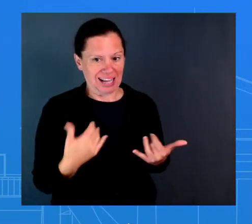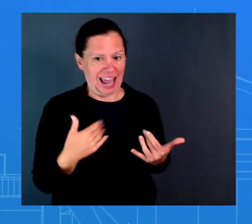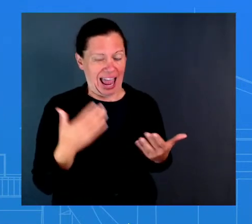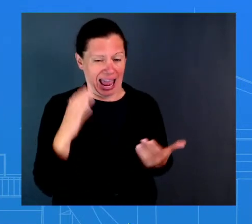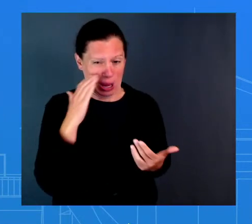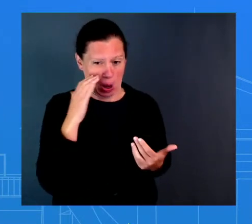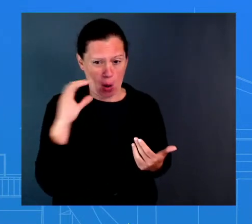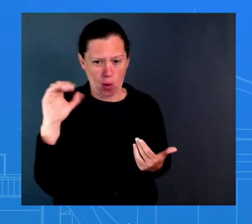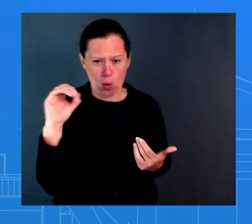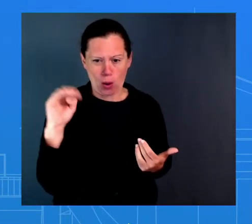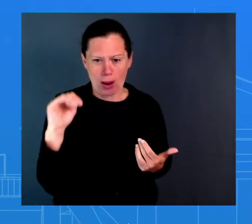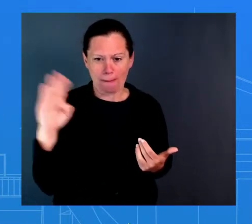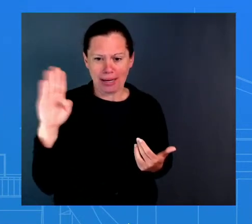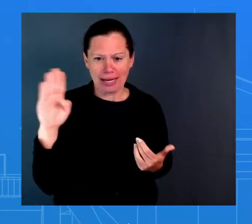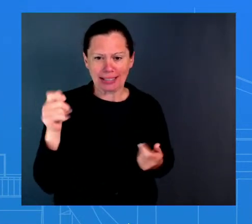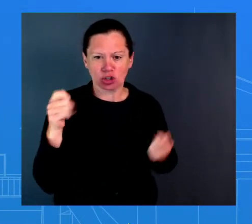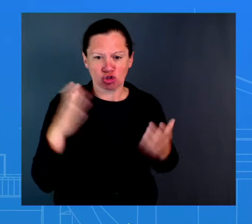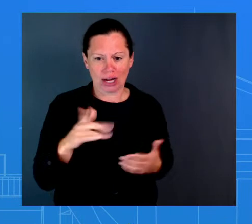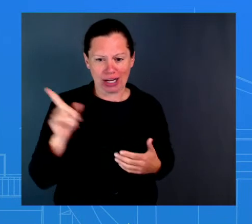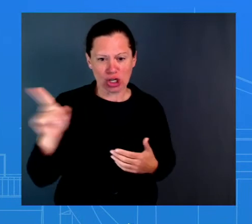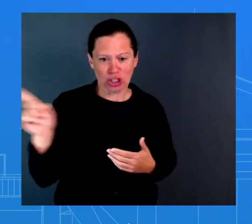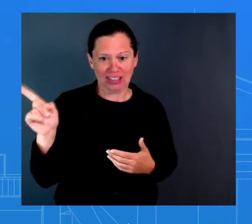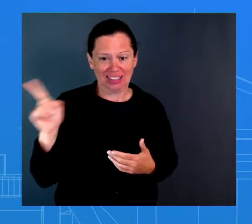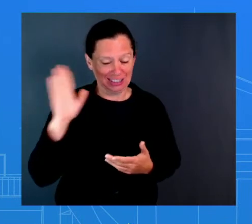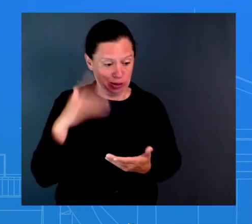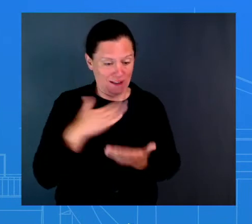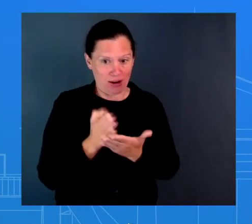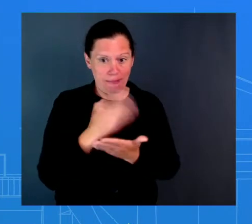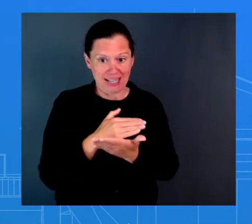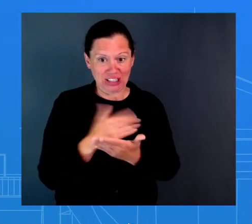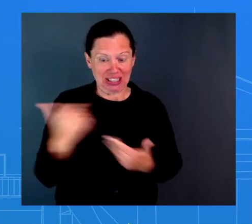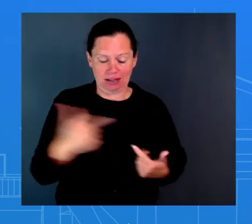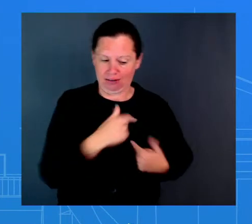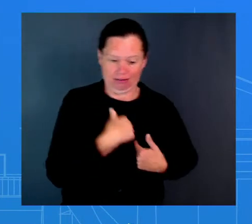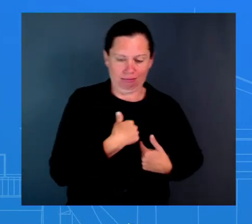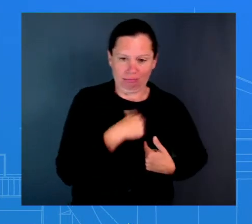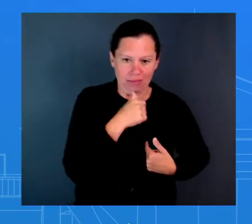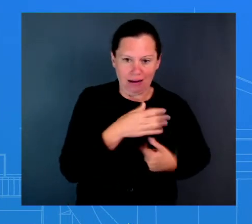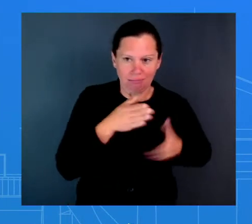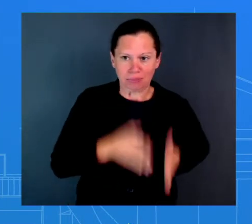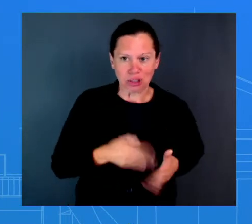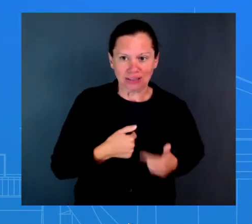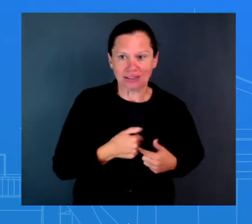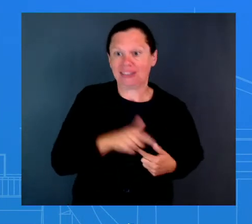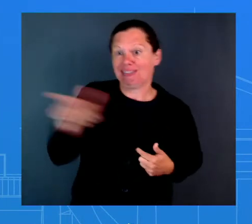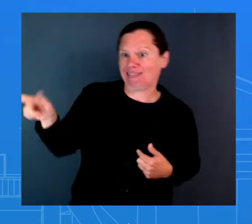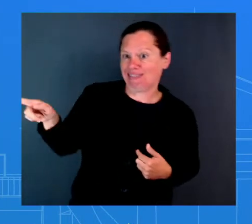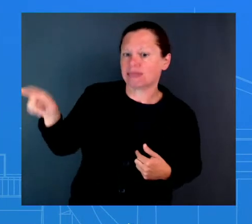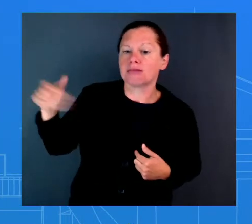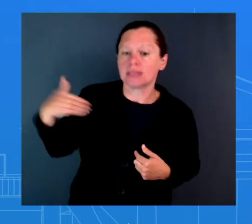our supplemental request to Congress. I do not do that. We are working through that and, in fact, trying to have an open and transparent conversation